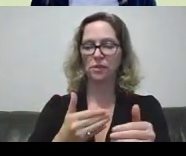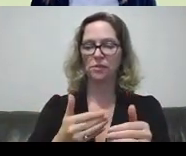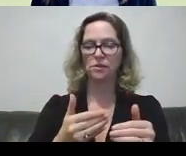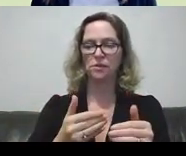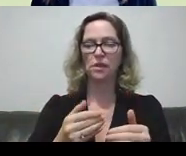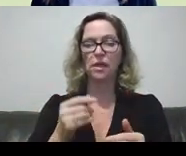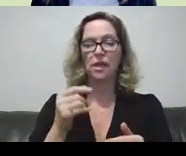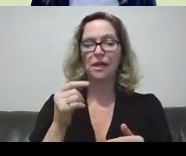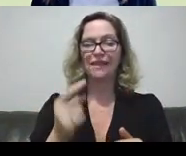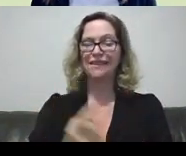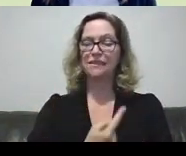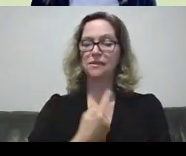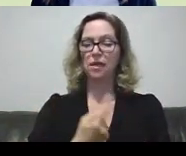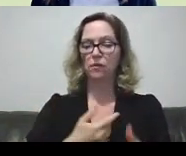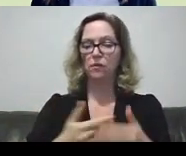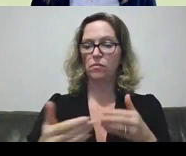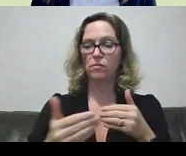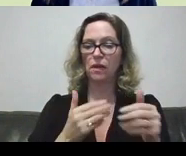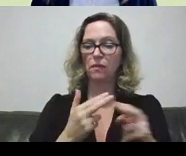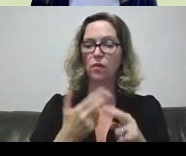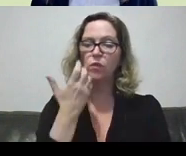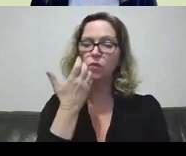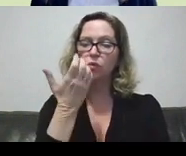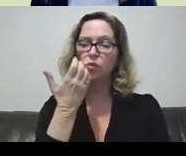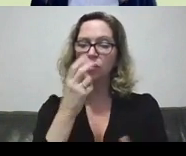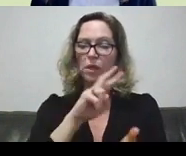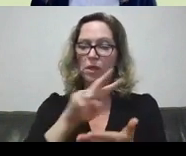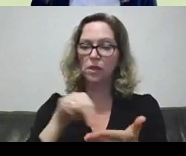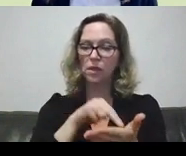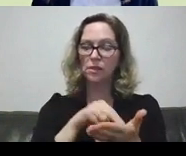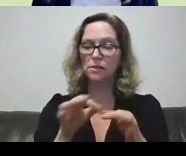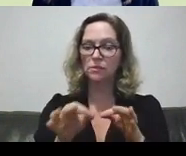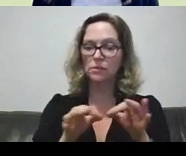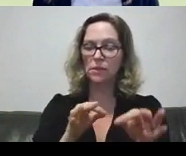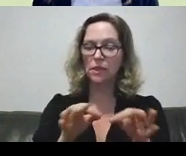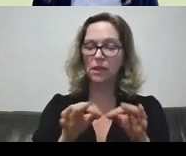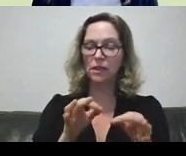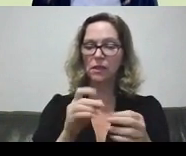to self-manage an NDIS plan if you're not sure about this you can choose to